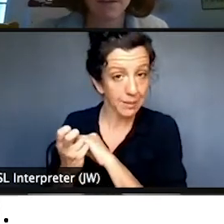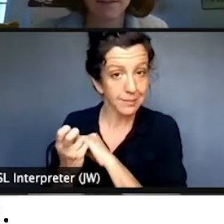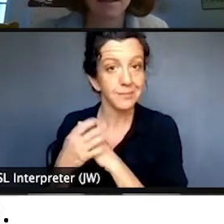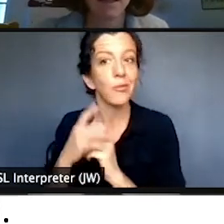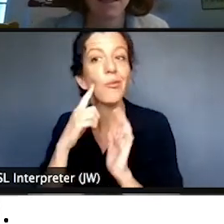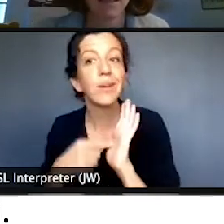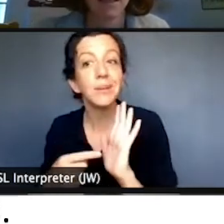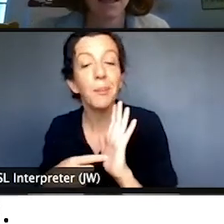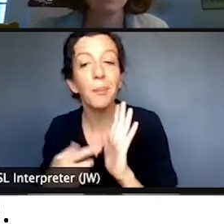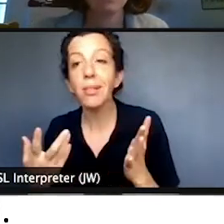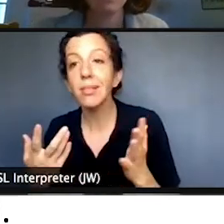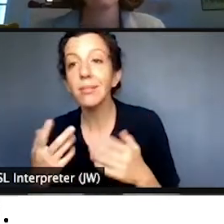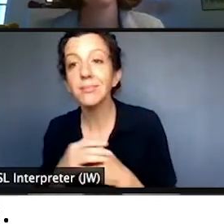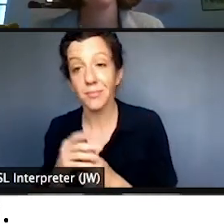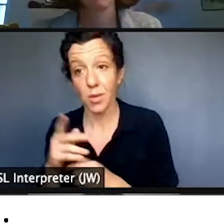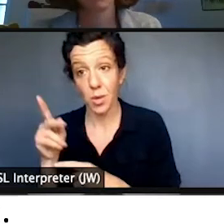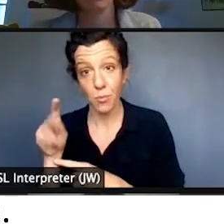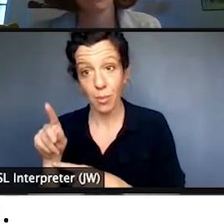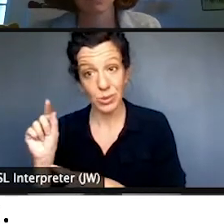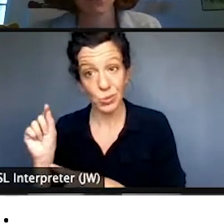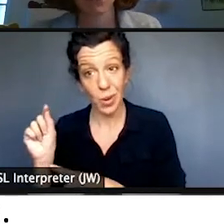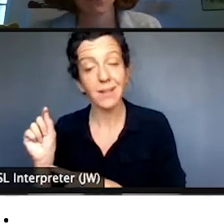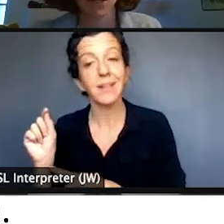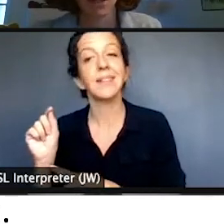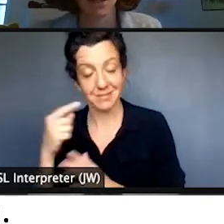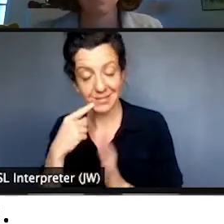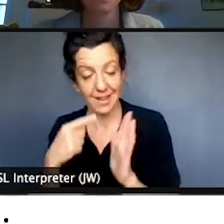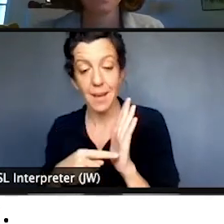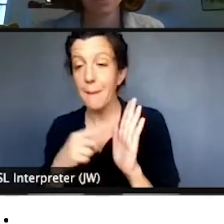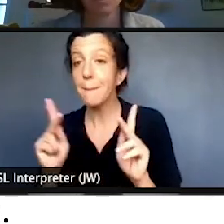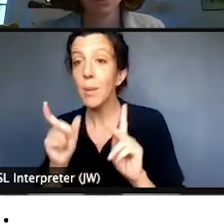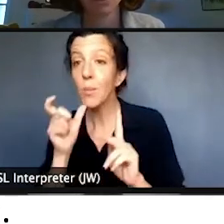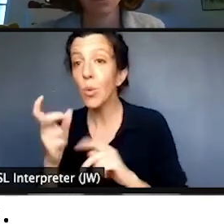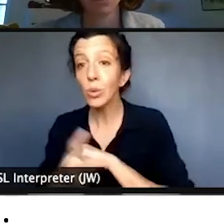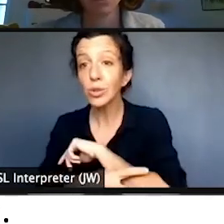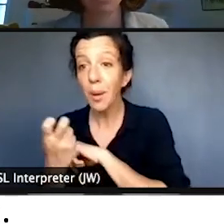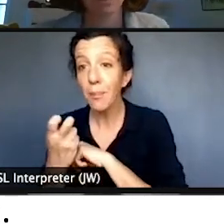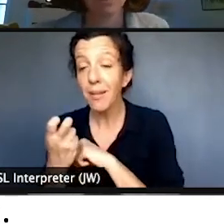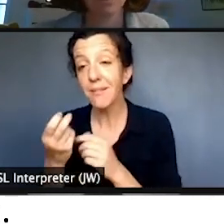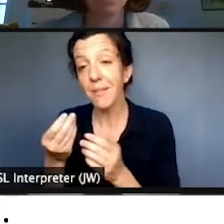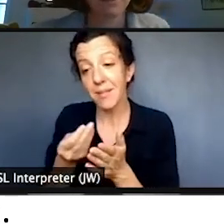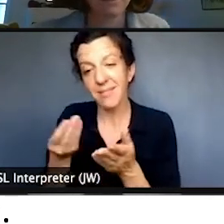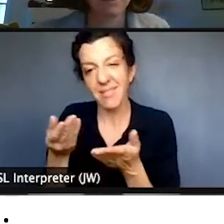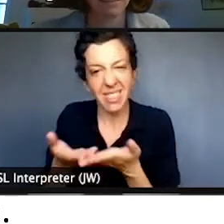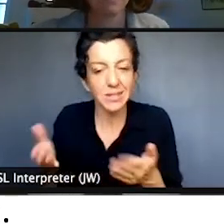And this would be an expansion relative to current law, under which adults are only required to provide DNA